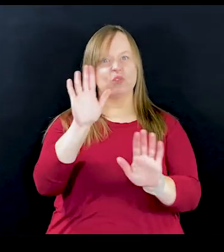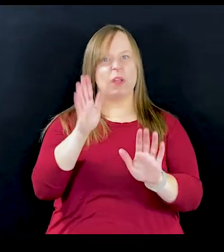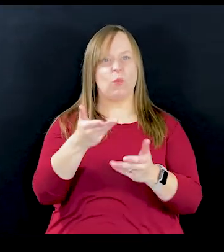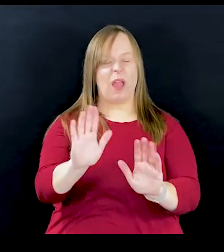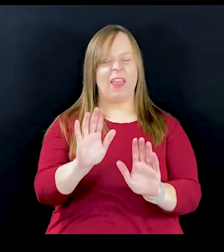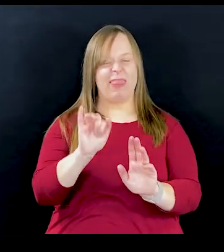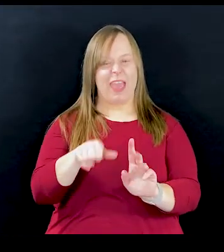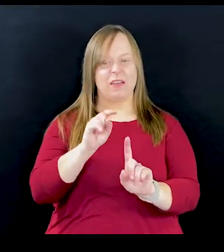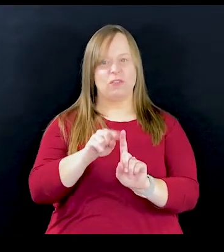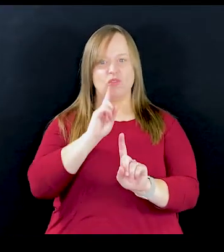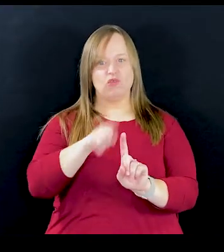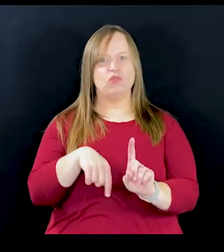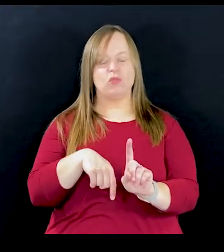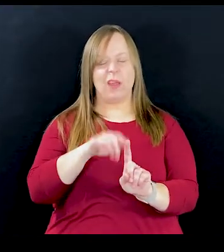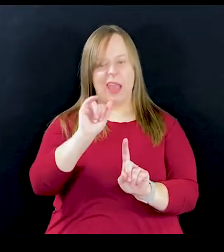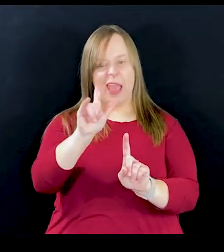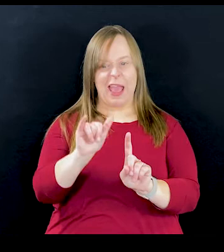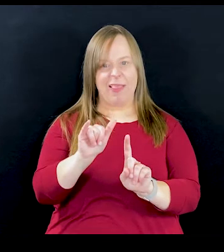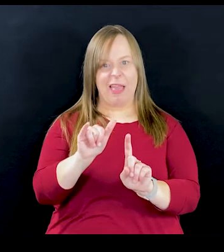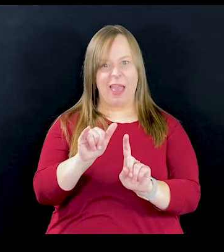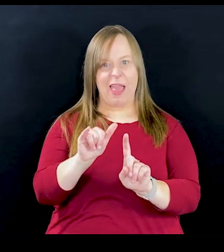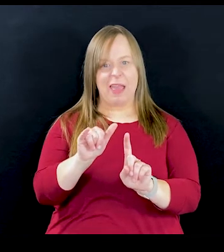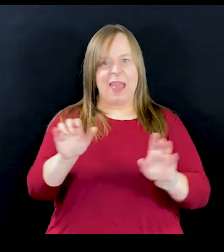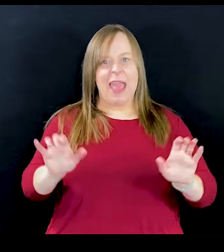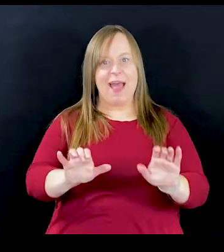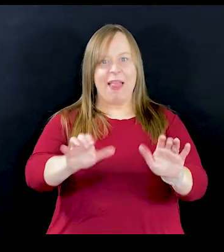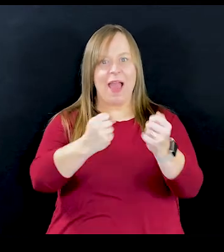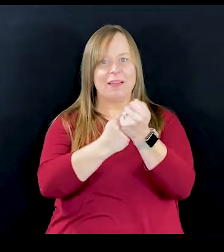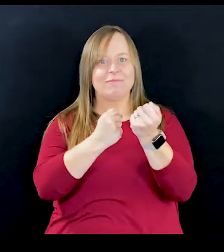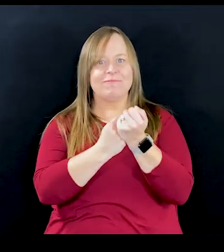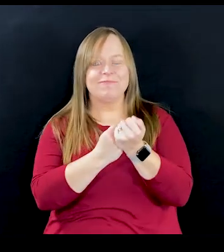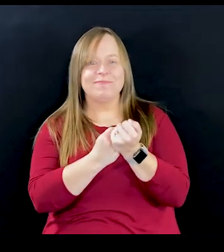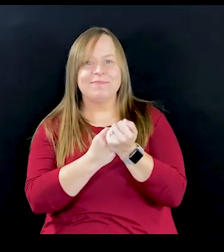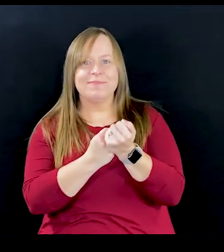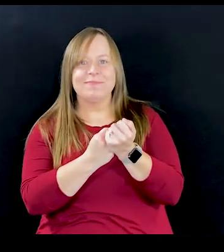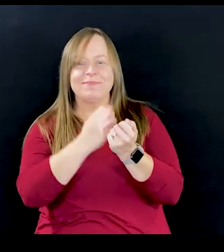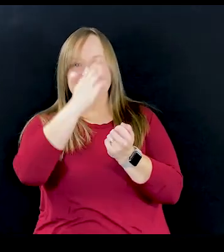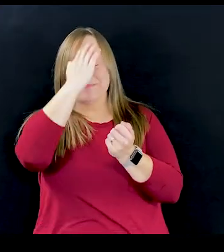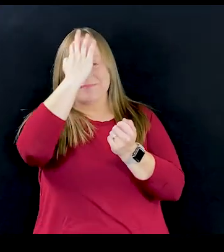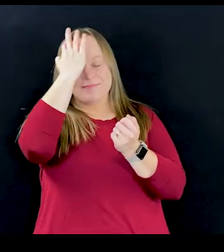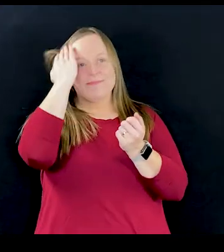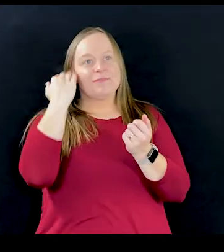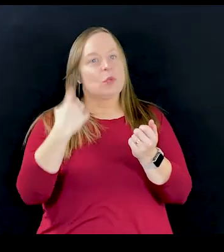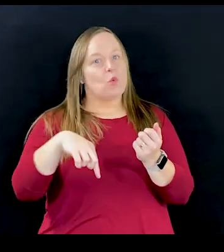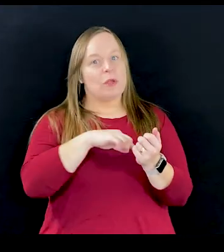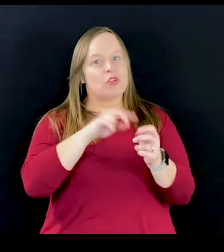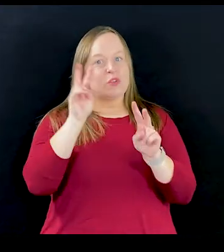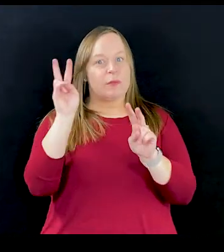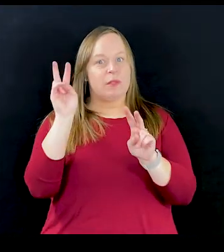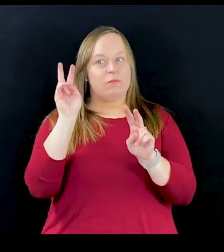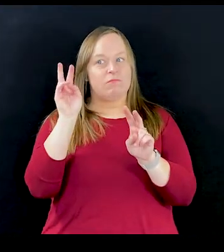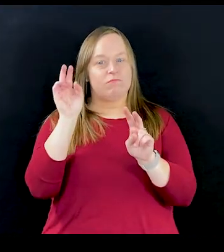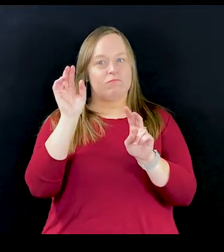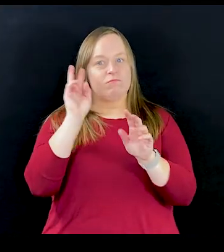I thought, wow, that is true. Ally and being an ally as action is something that we should be looking at.